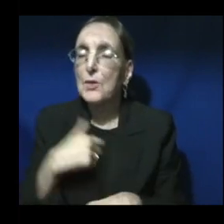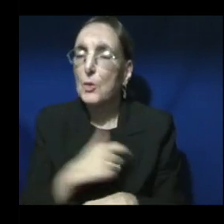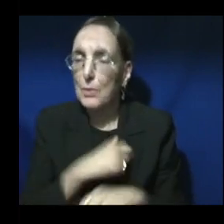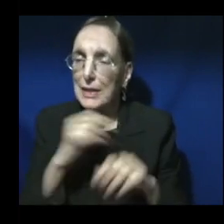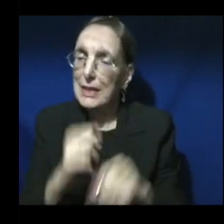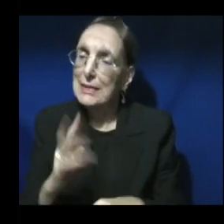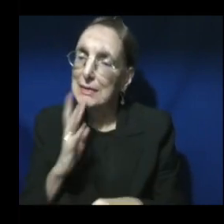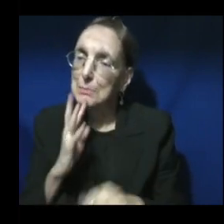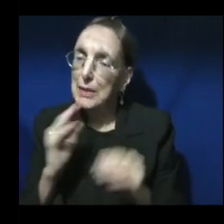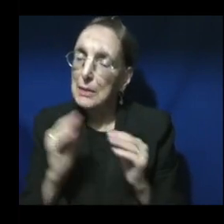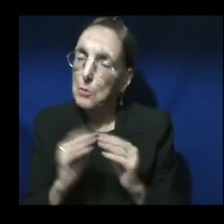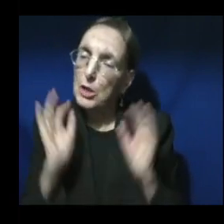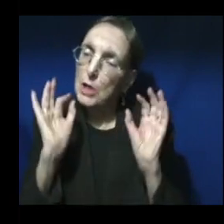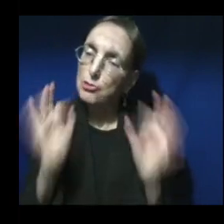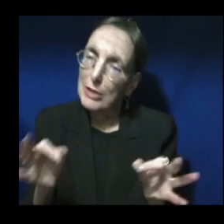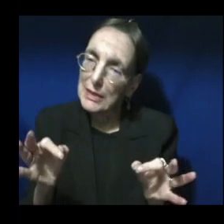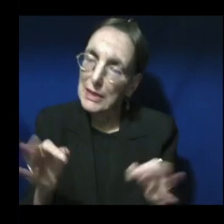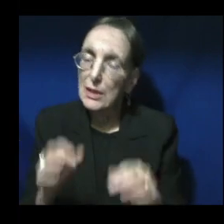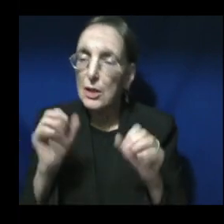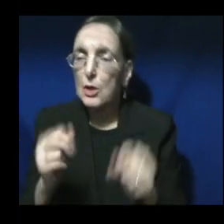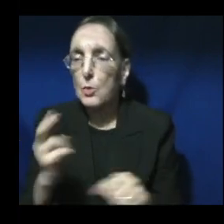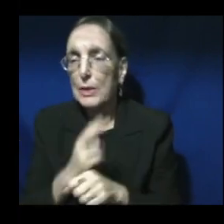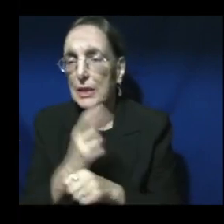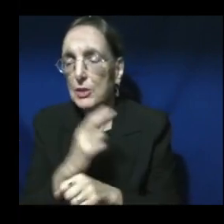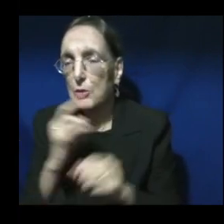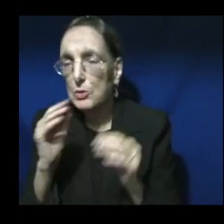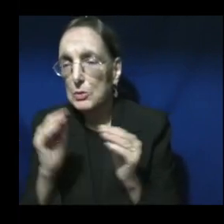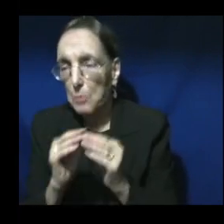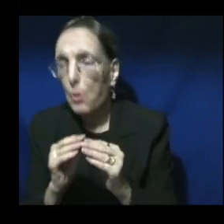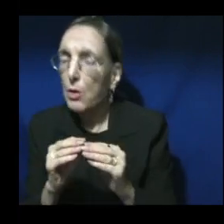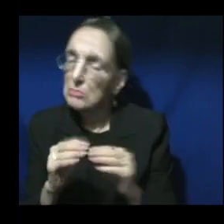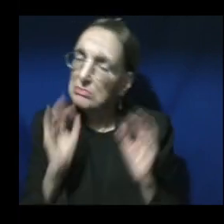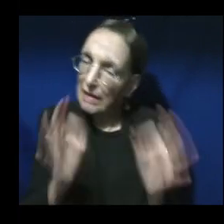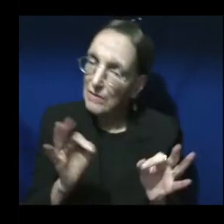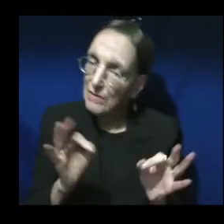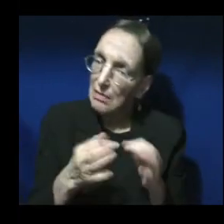or use more certain language, or, in some cases, decide we want to be open to opposing viewpoints